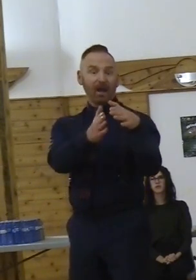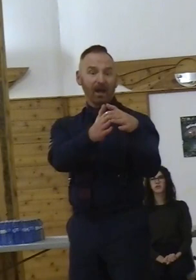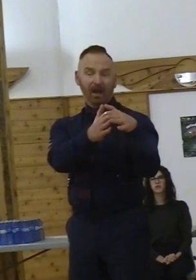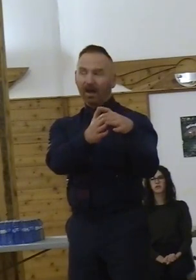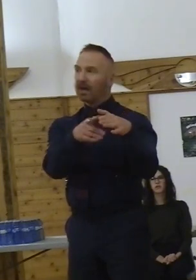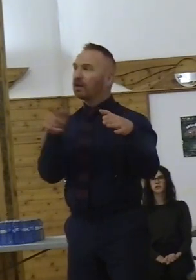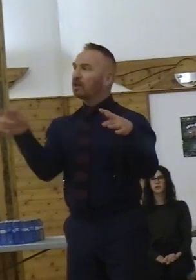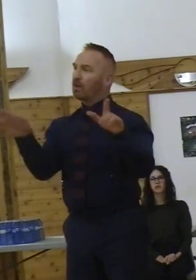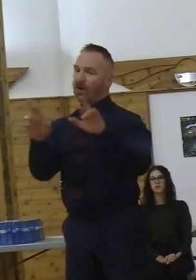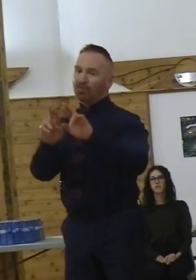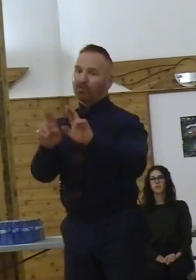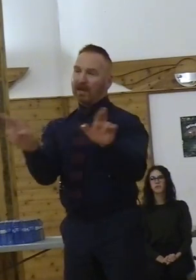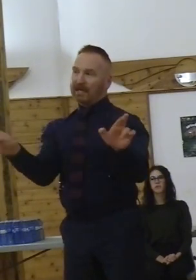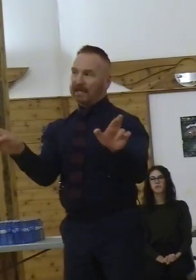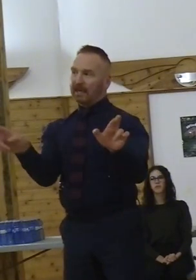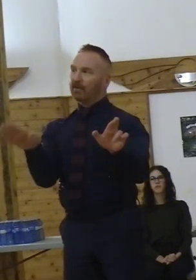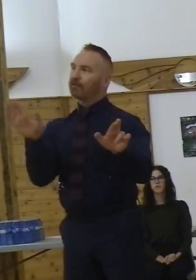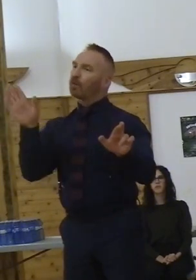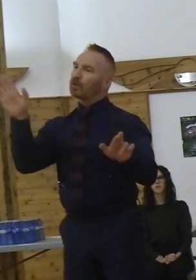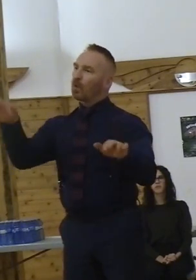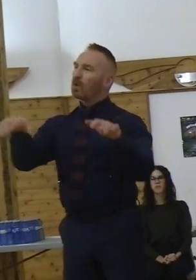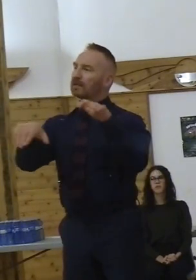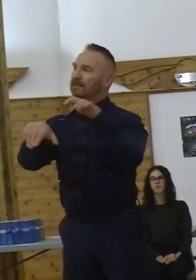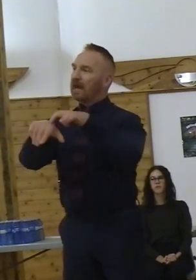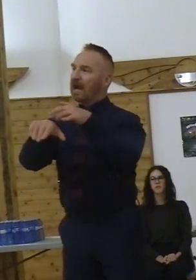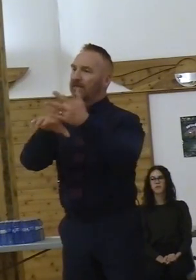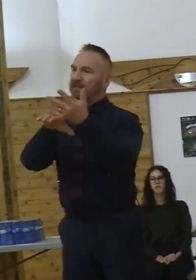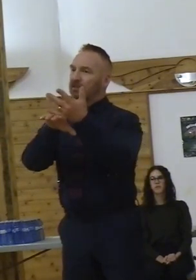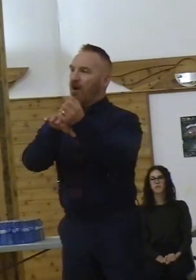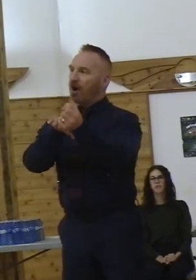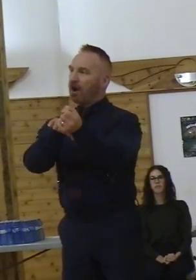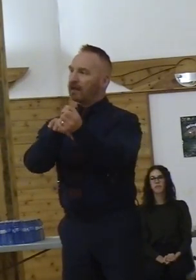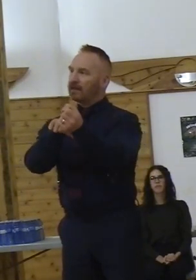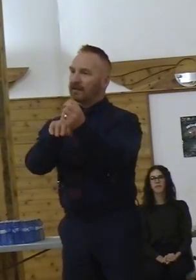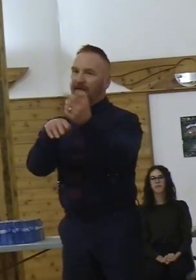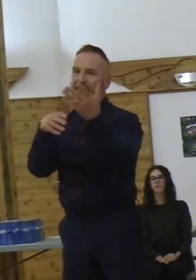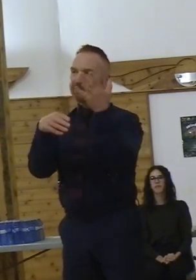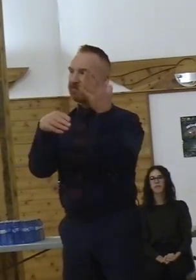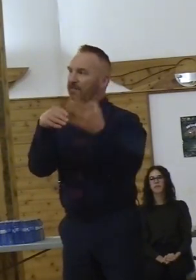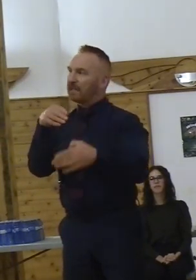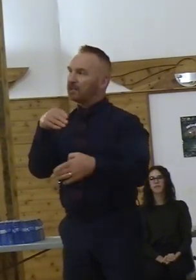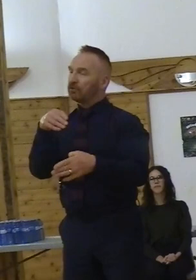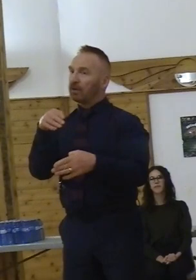when your time is up. So it's up to you how you treat your people.